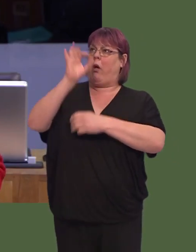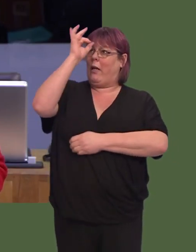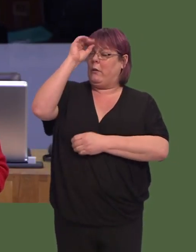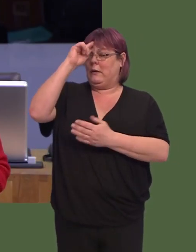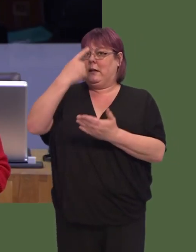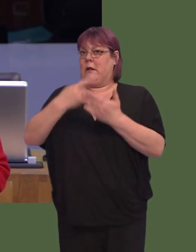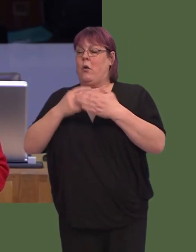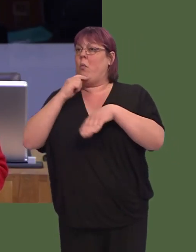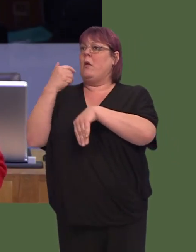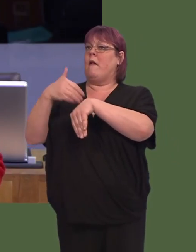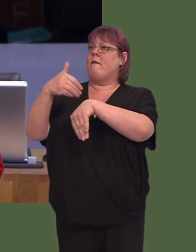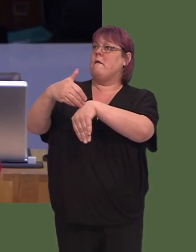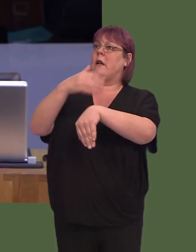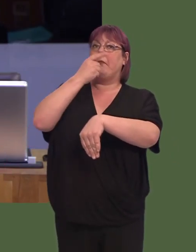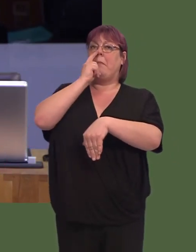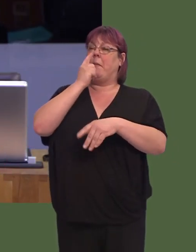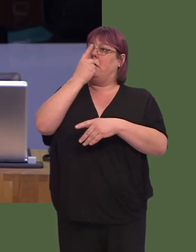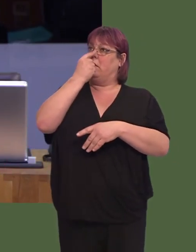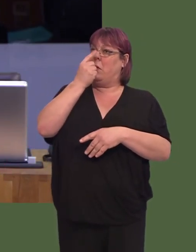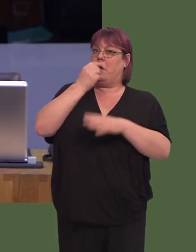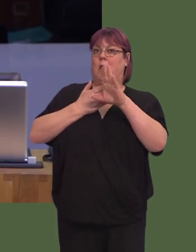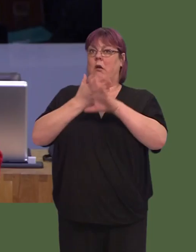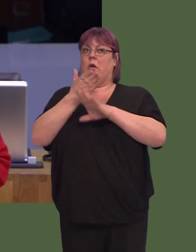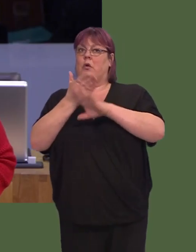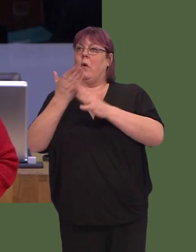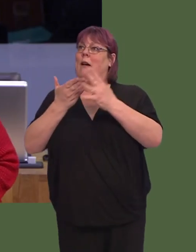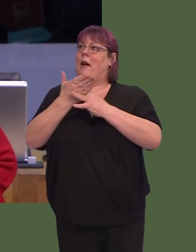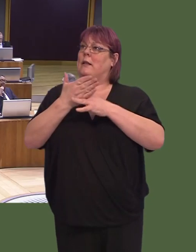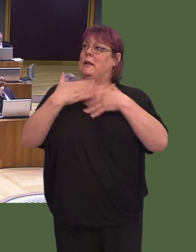impact on people's ability to access health and social care?